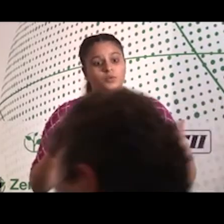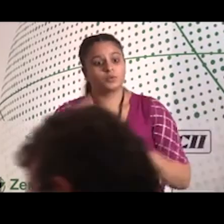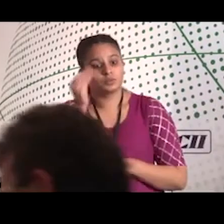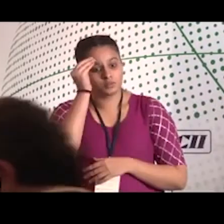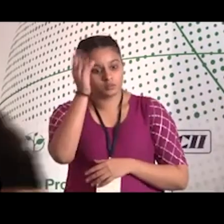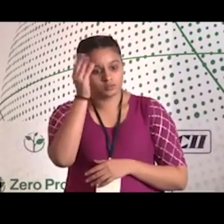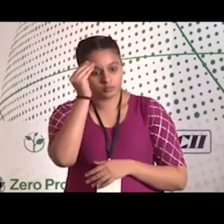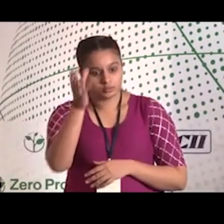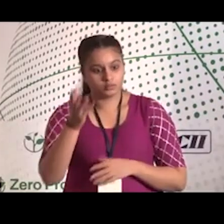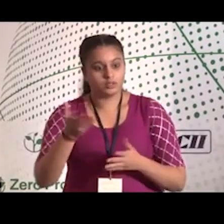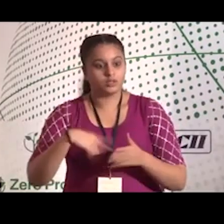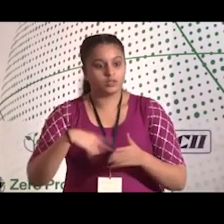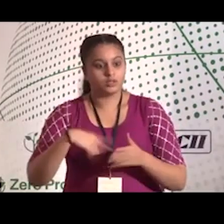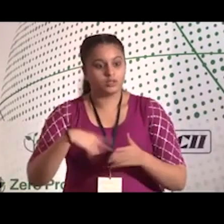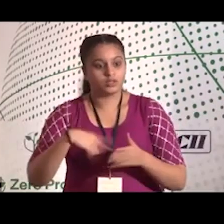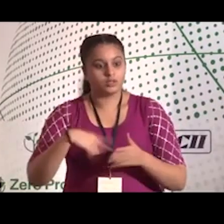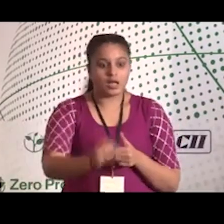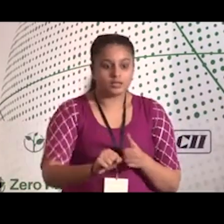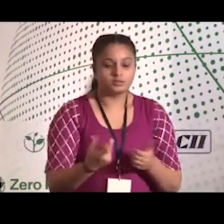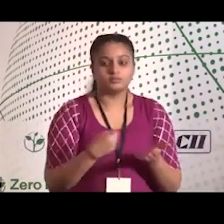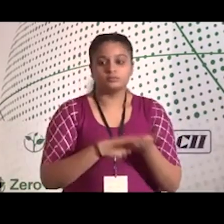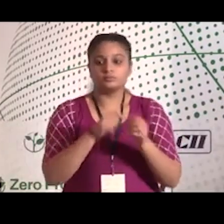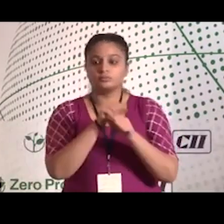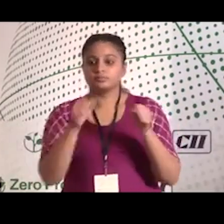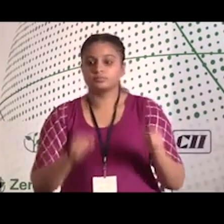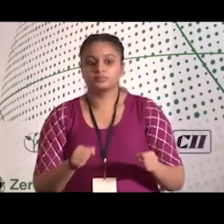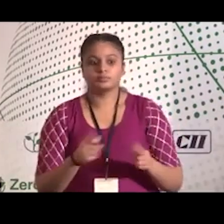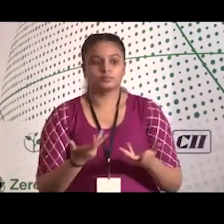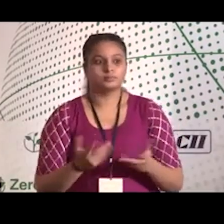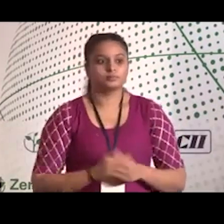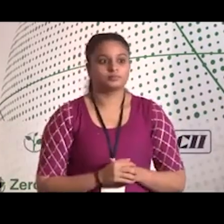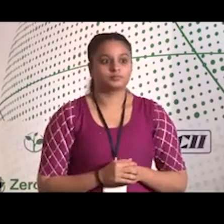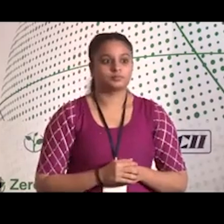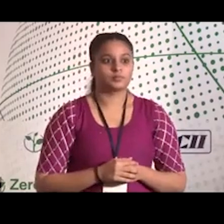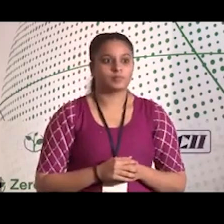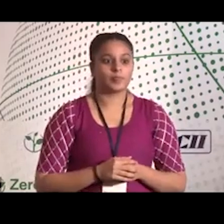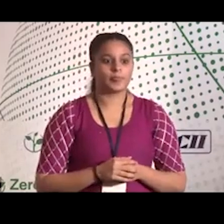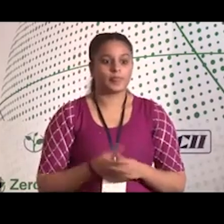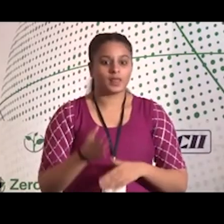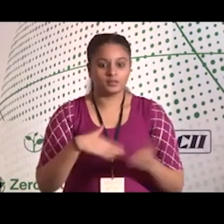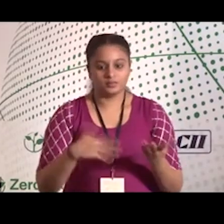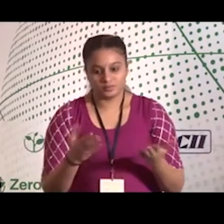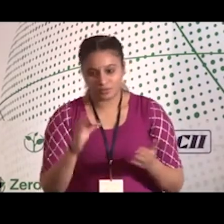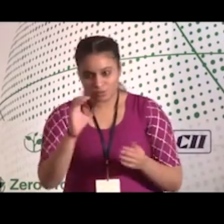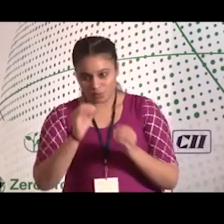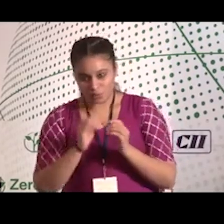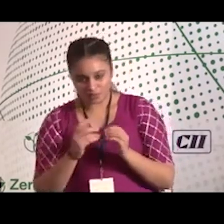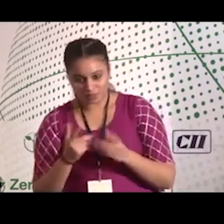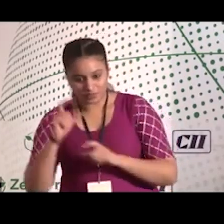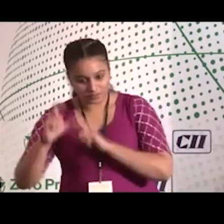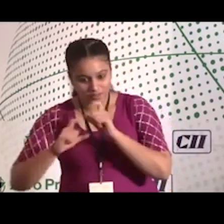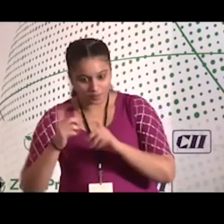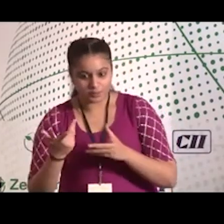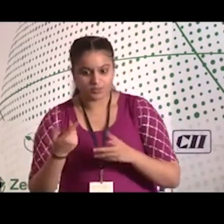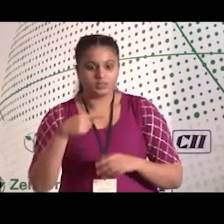and access of resources by collectives of women, but it is in the form of a cooperative that a form of a self-help group